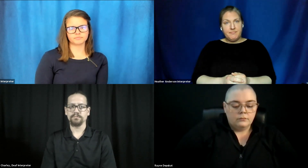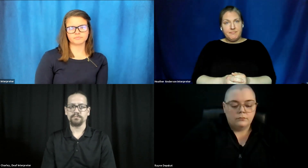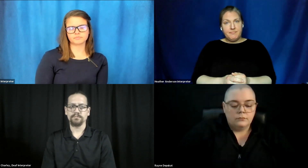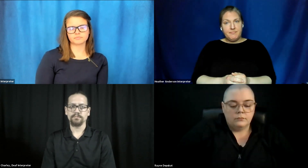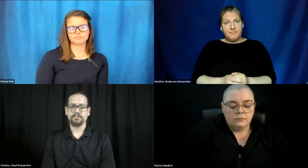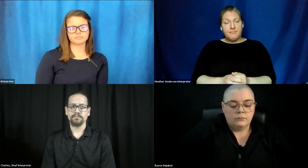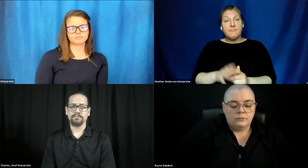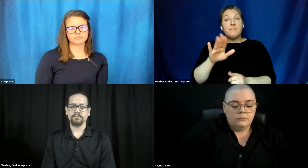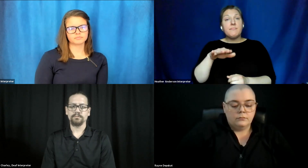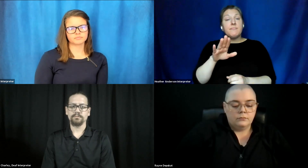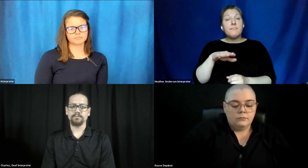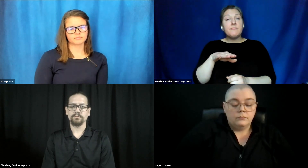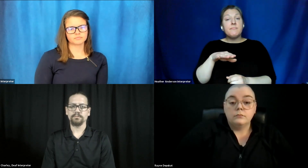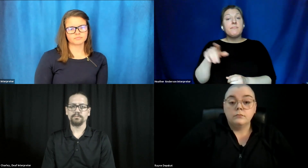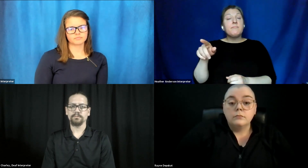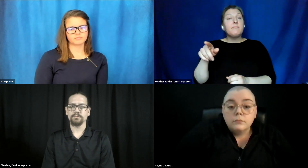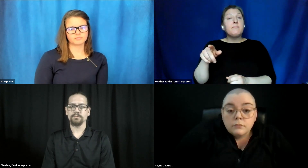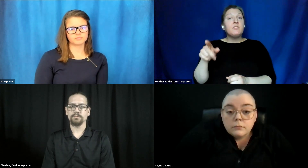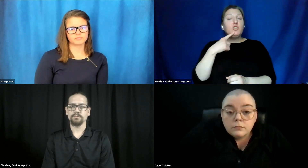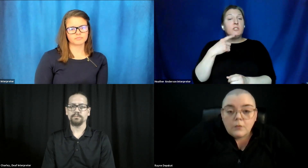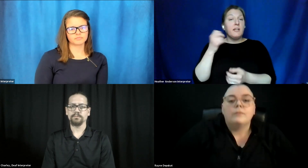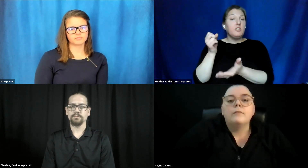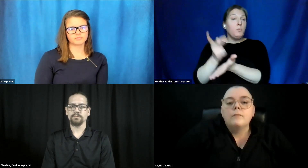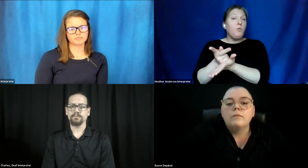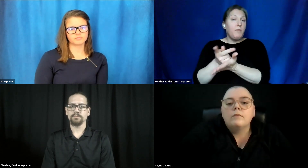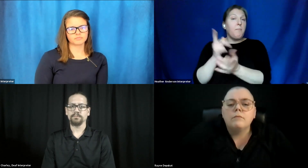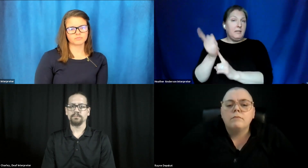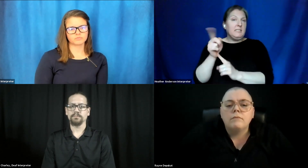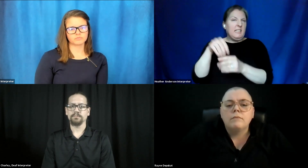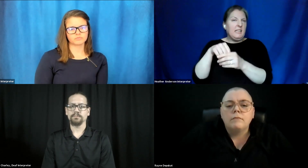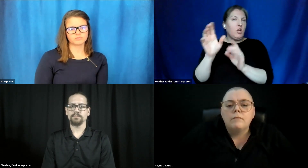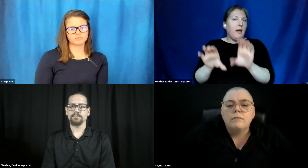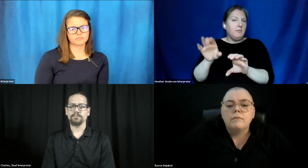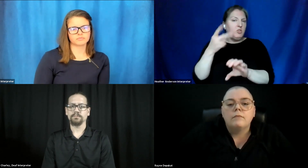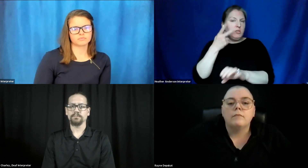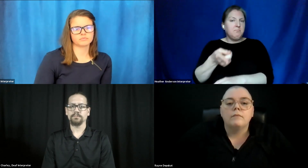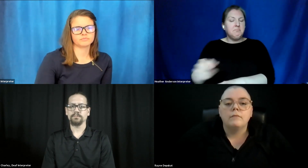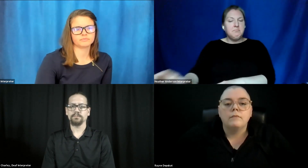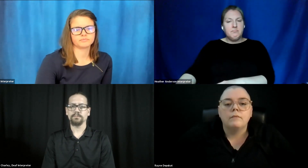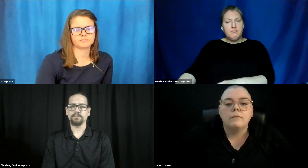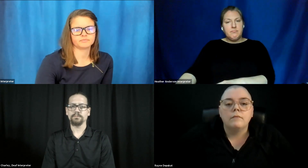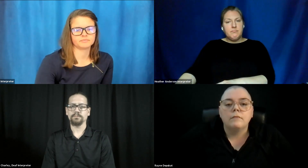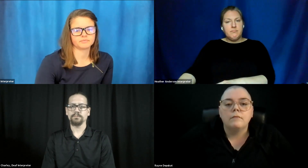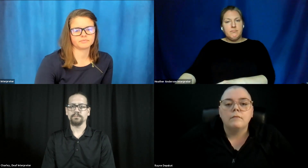and chats that she approves the minutes.